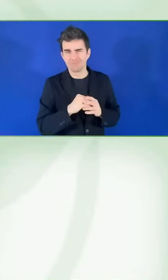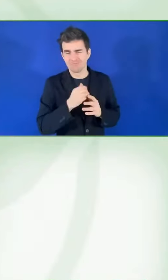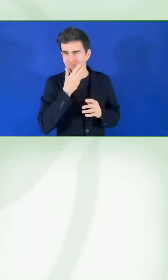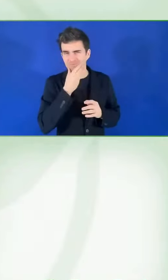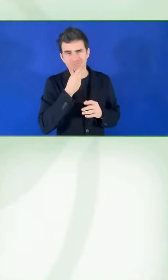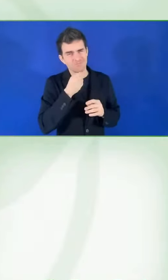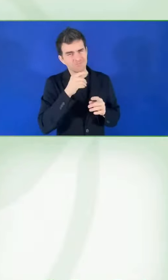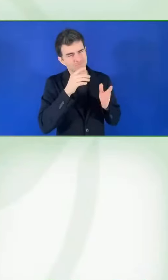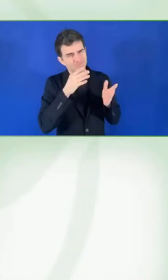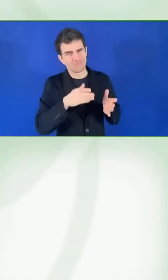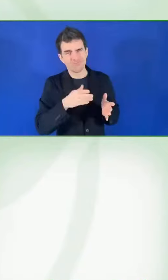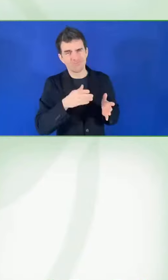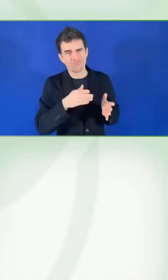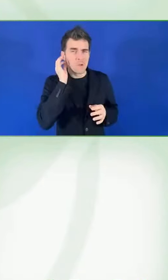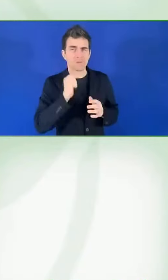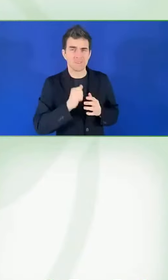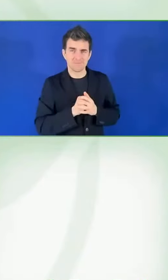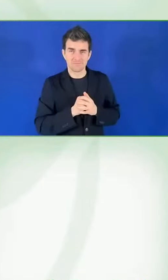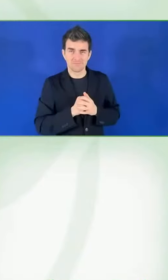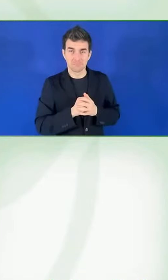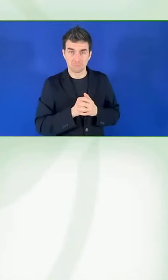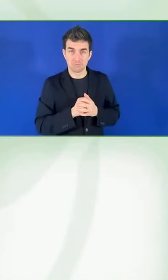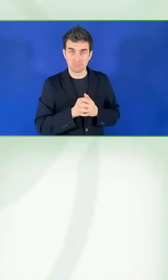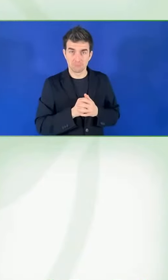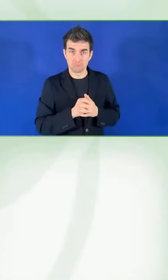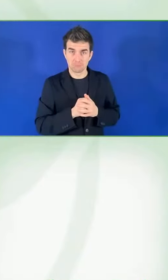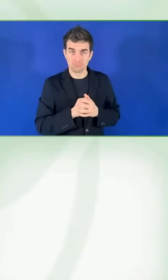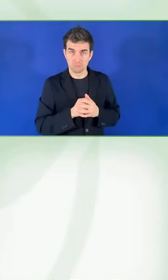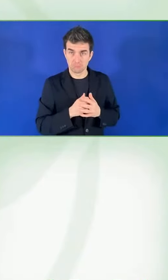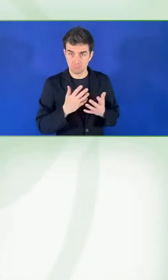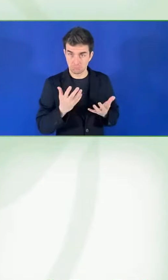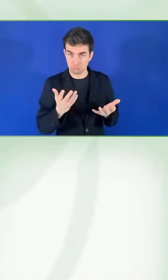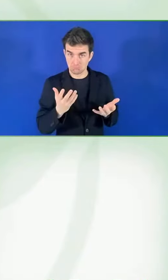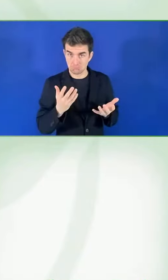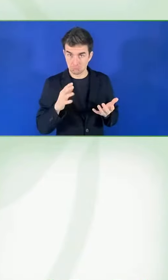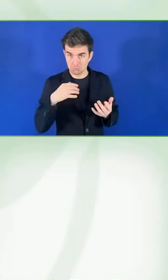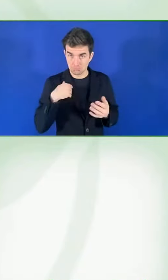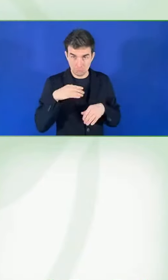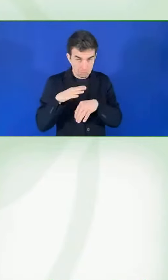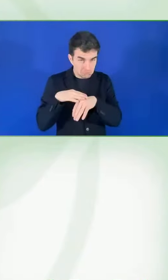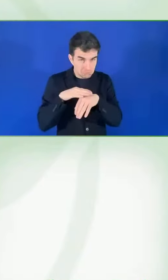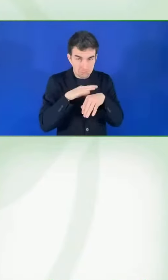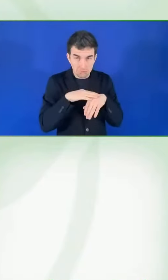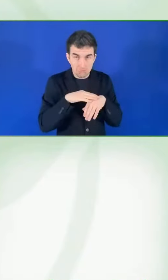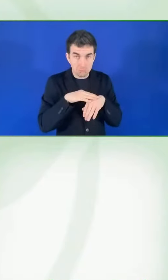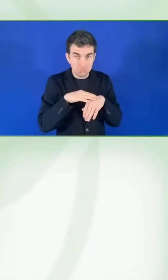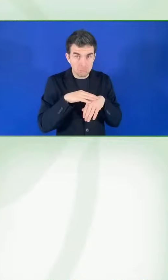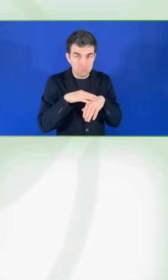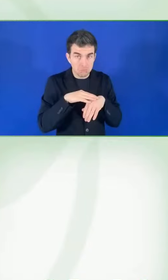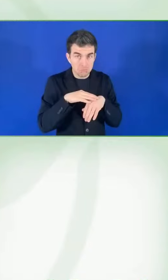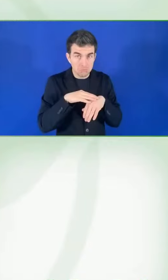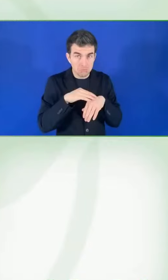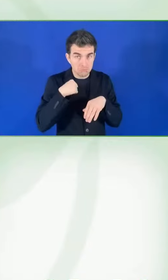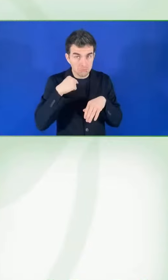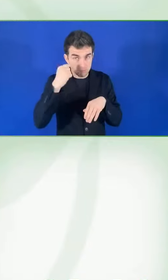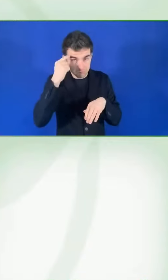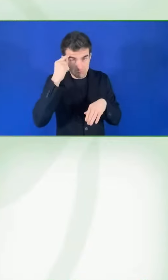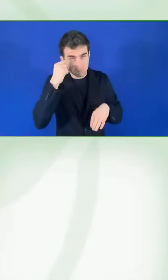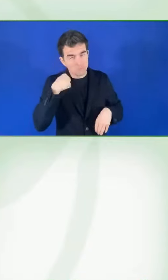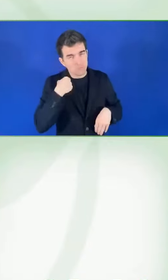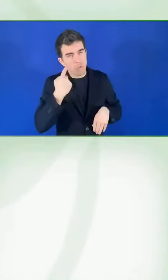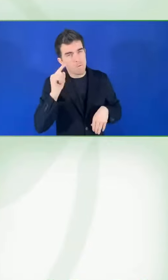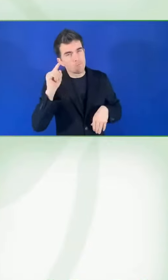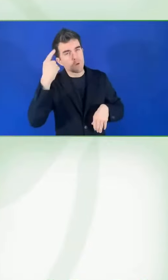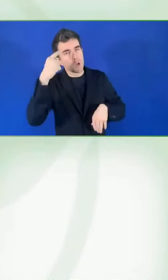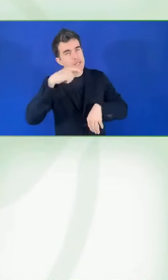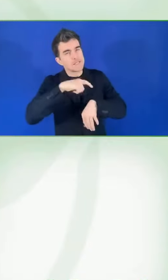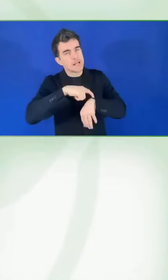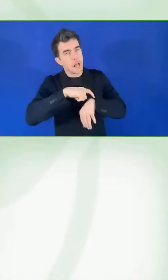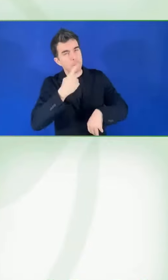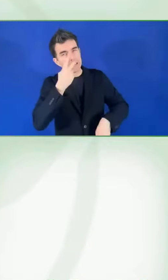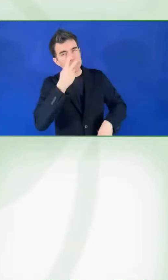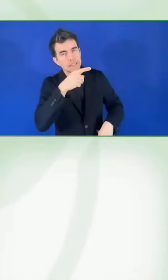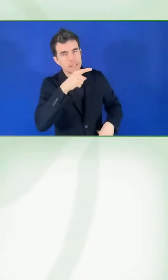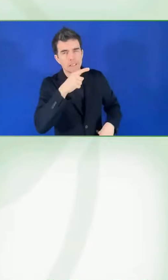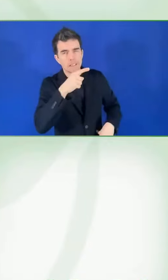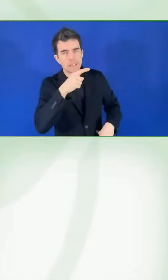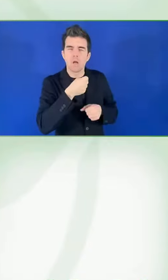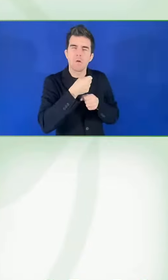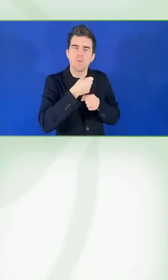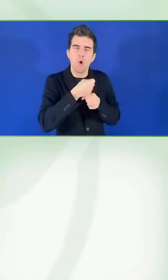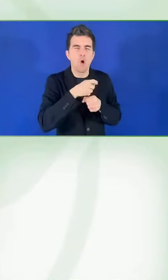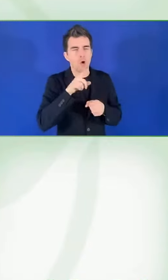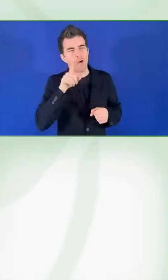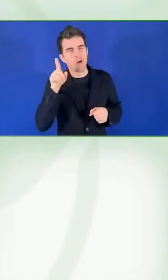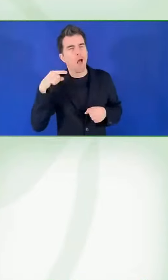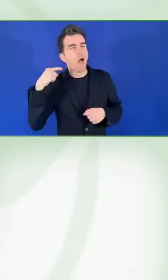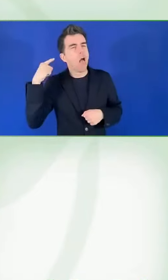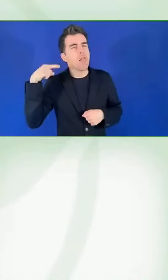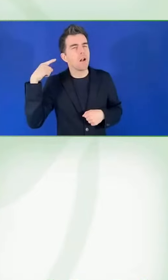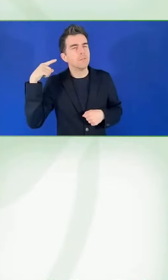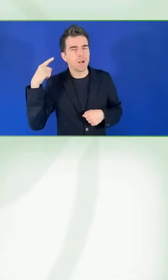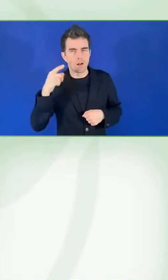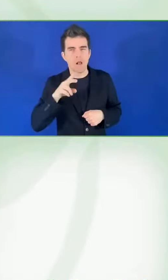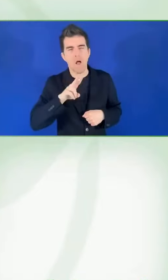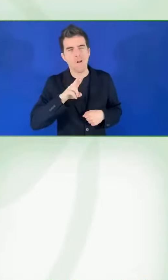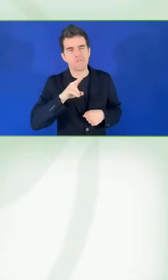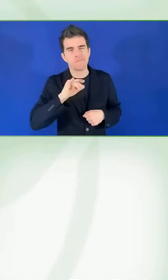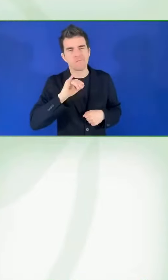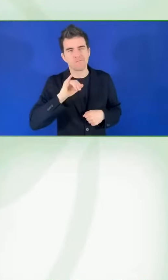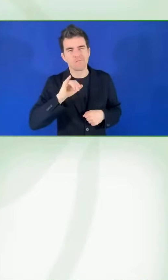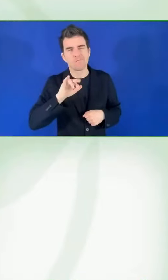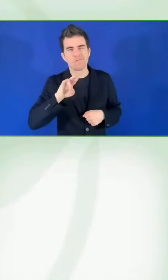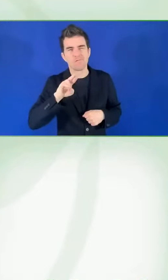I met you when you were working for virgin media in London.